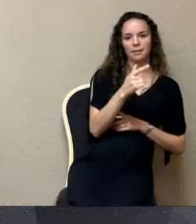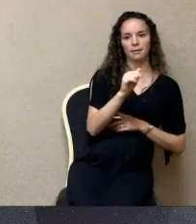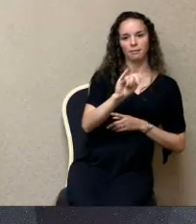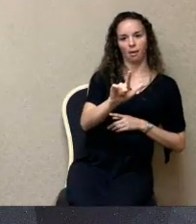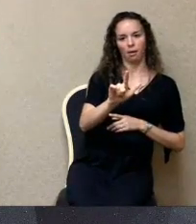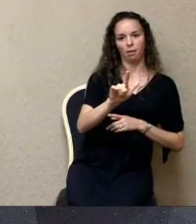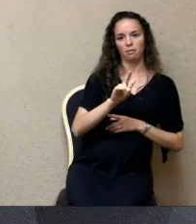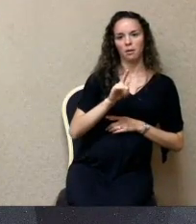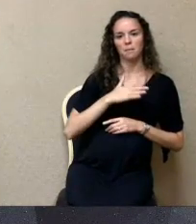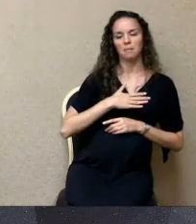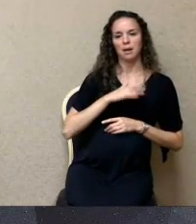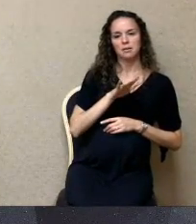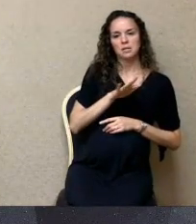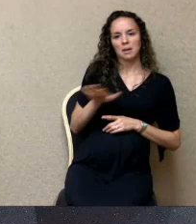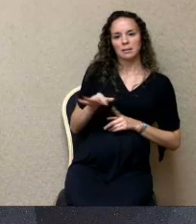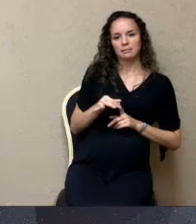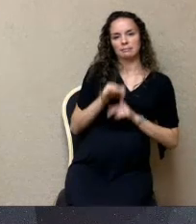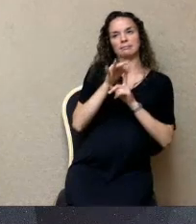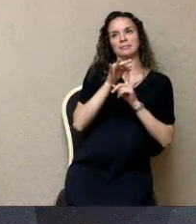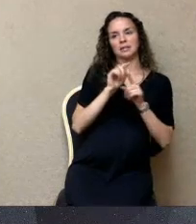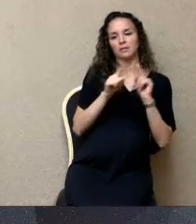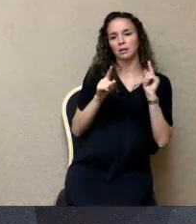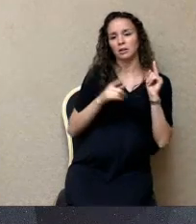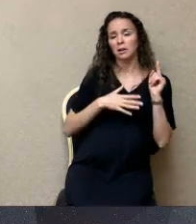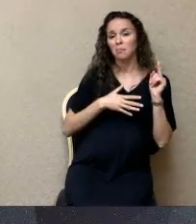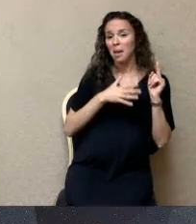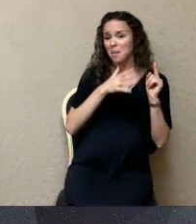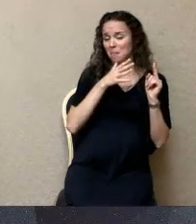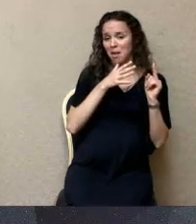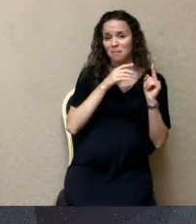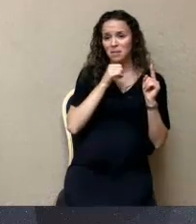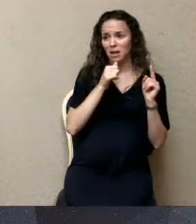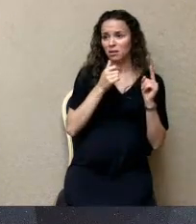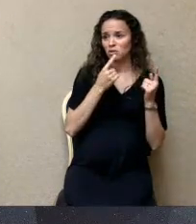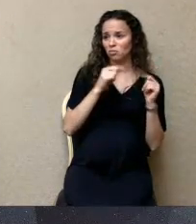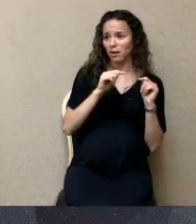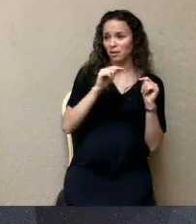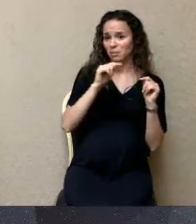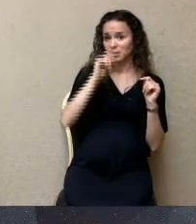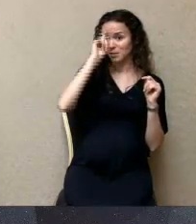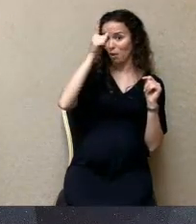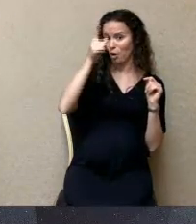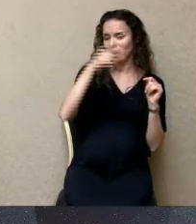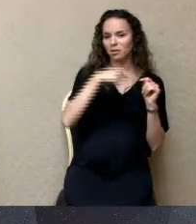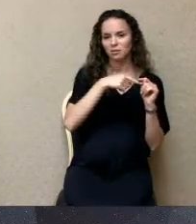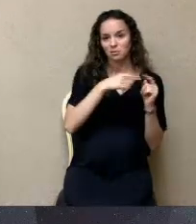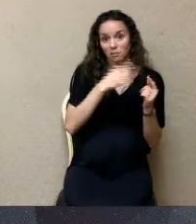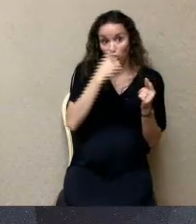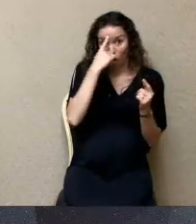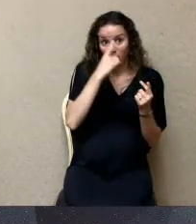ABYGAIL. My mom didn't do that to be clever. She just that was how it was spelled.